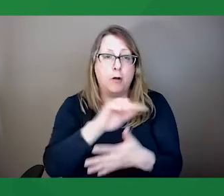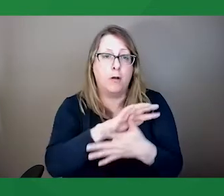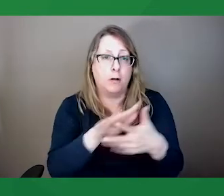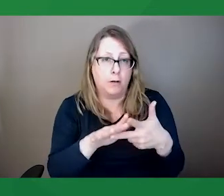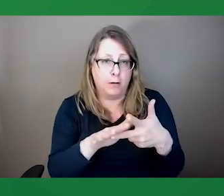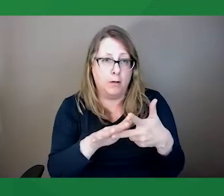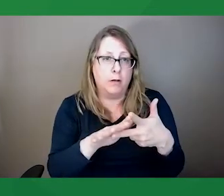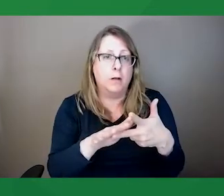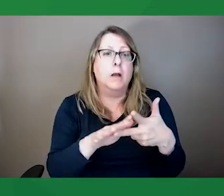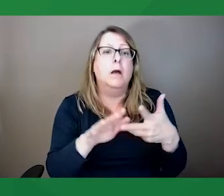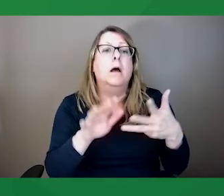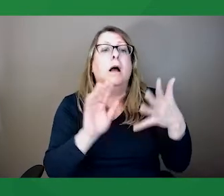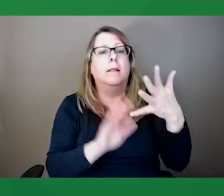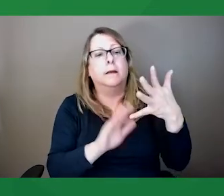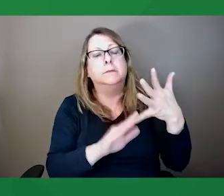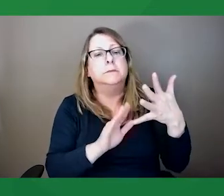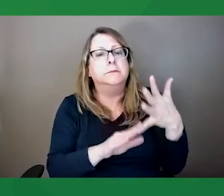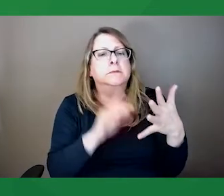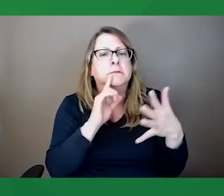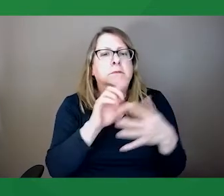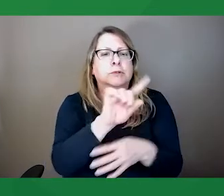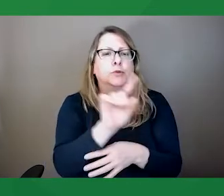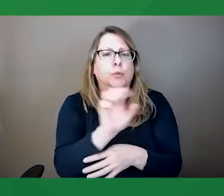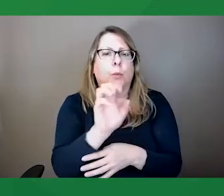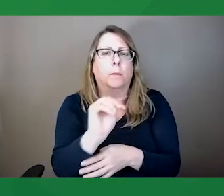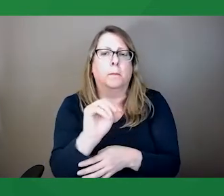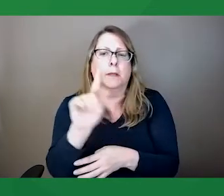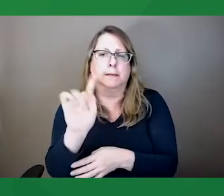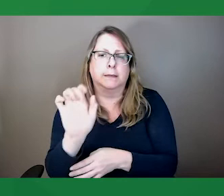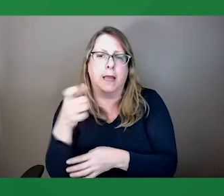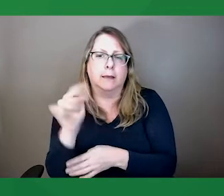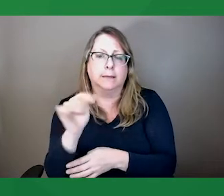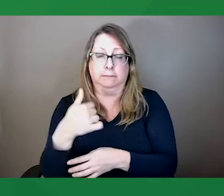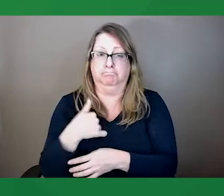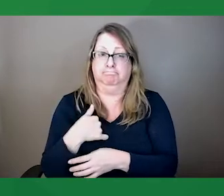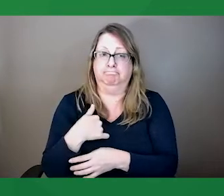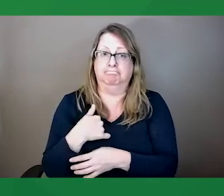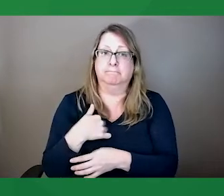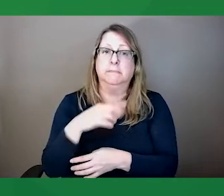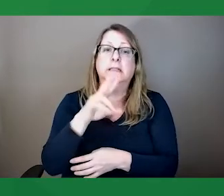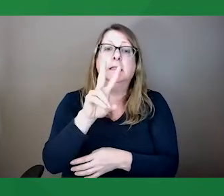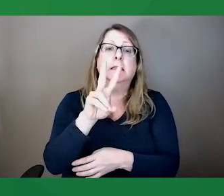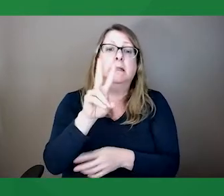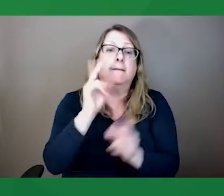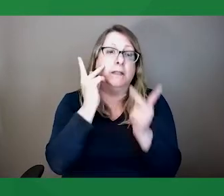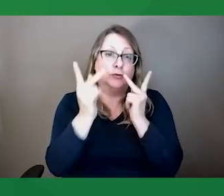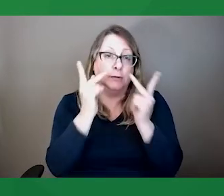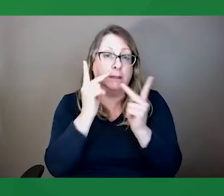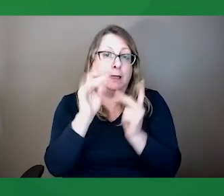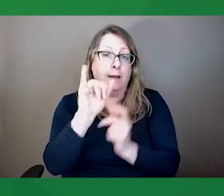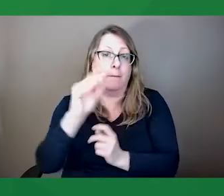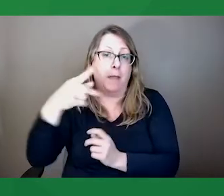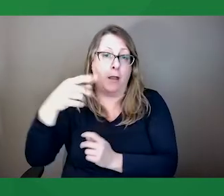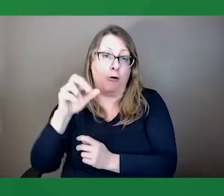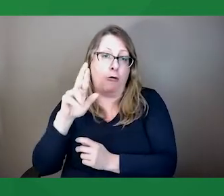I mentioned zoom text. And as I said, I am visually impaired. In the beginning, I started using zoom text. I no longer do.